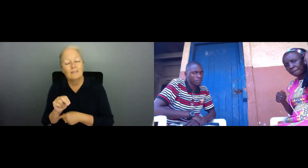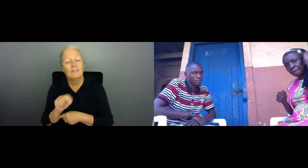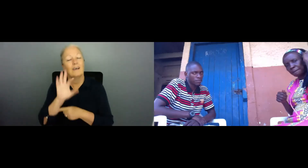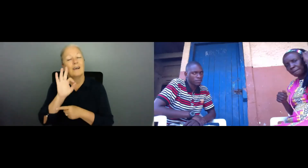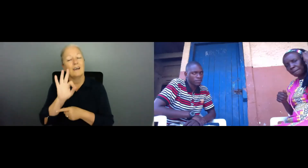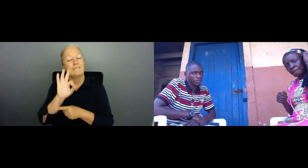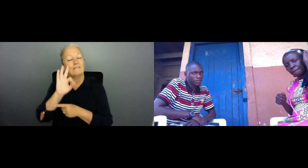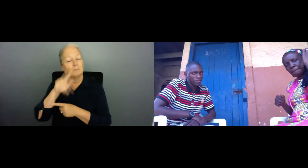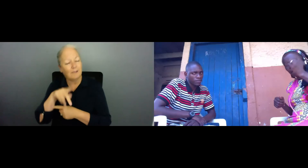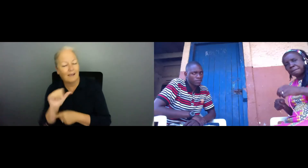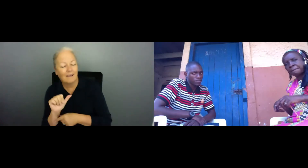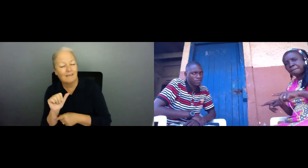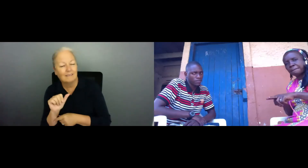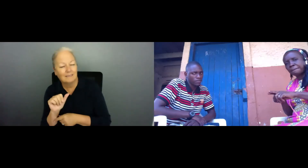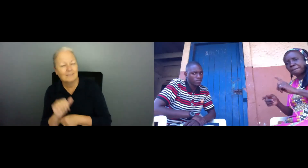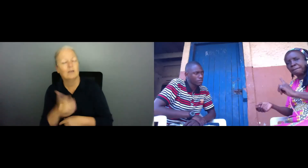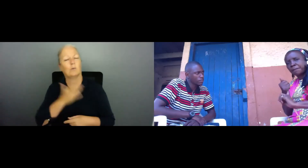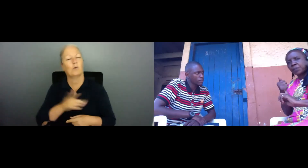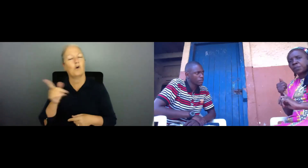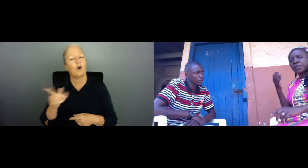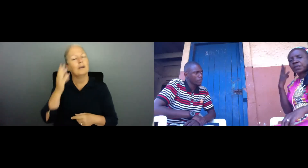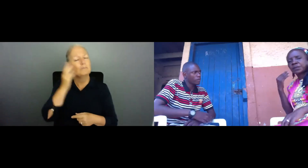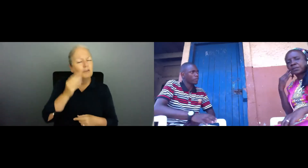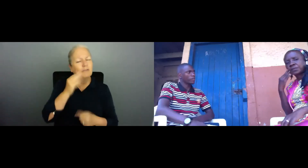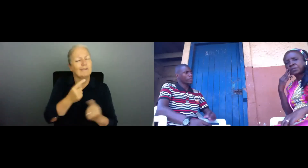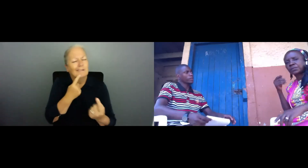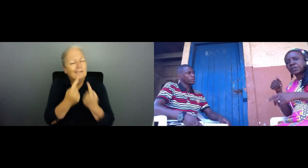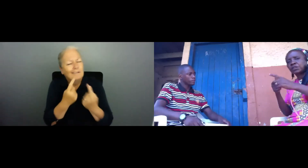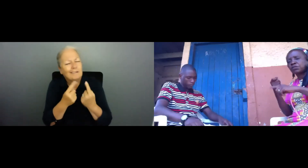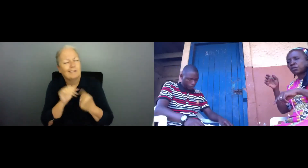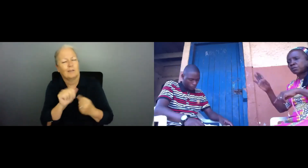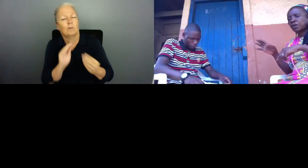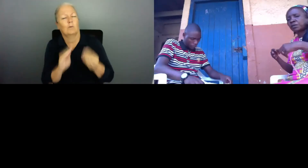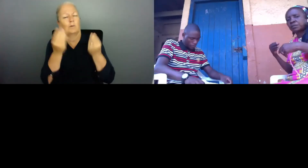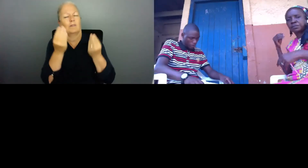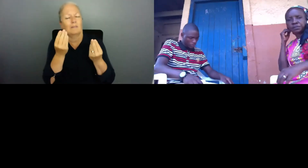then but also talk about intersectionality and your perspective on that yourself um so um go for